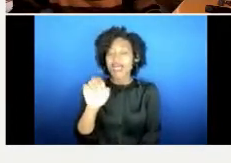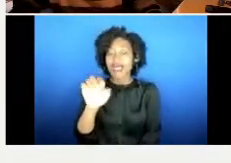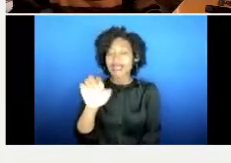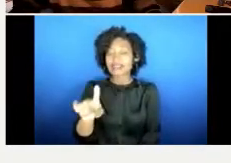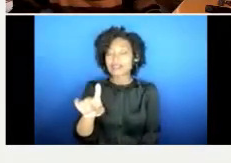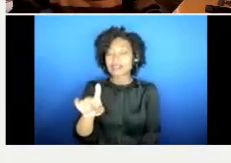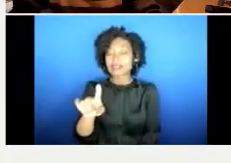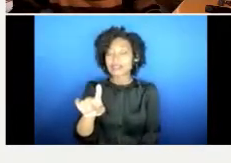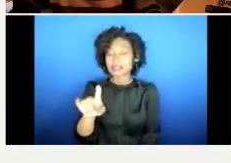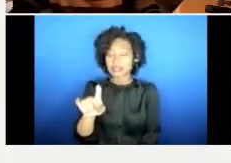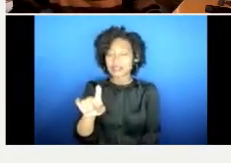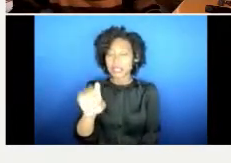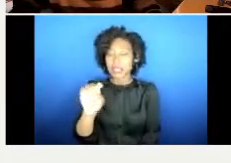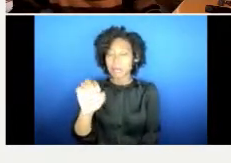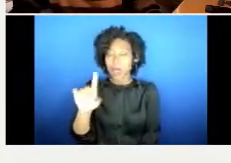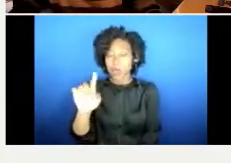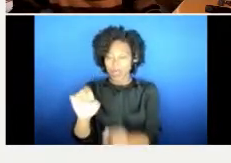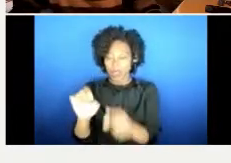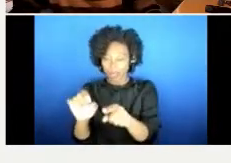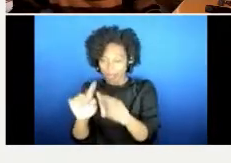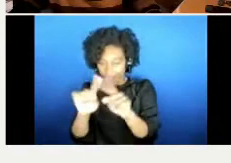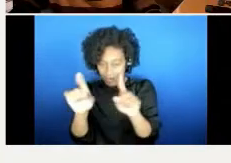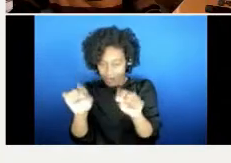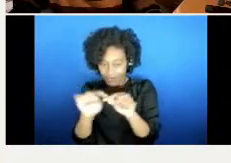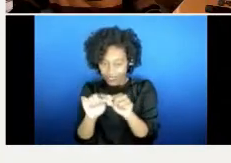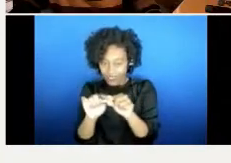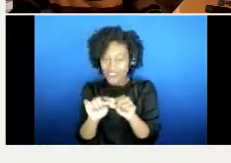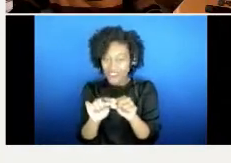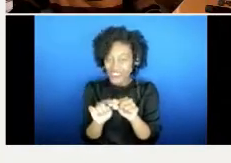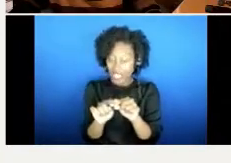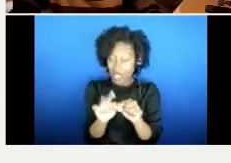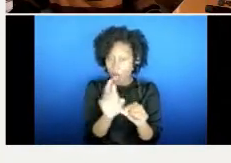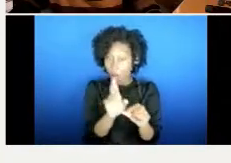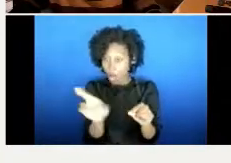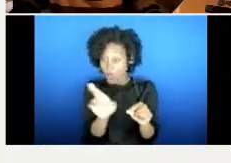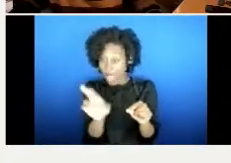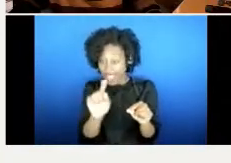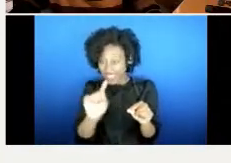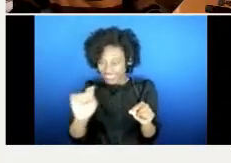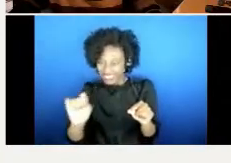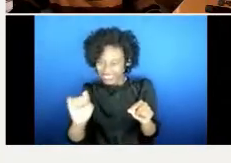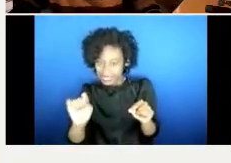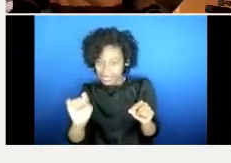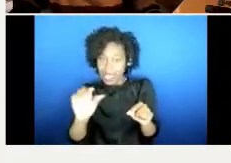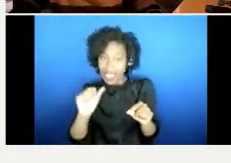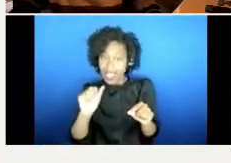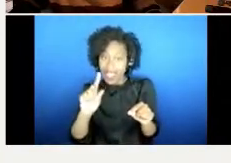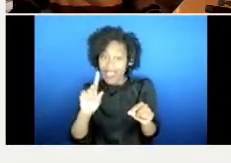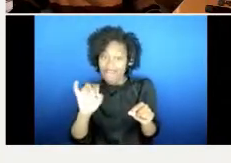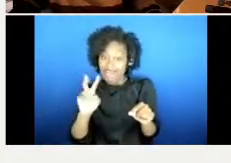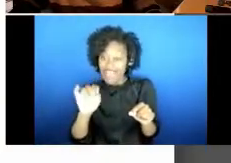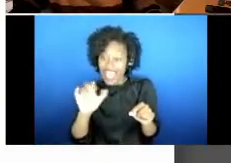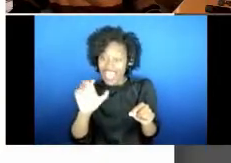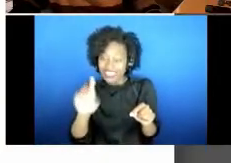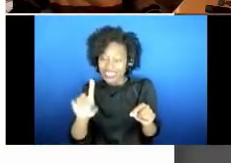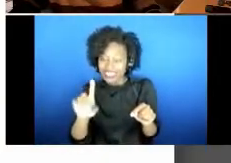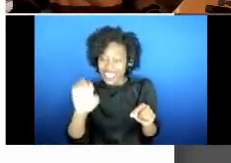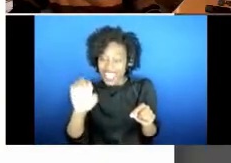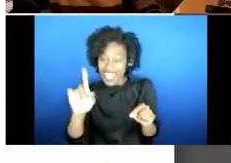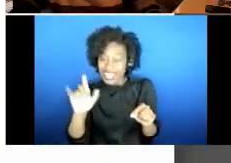click this icon- the far right icon it's called "Advanced editor", Go to advanced editor mode